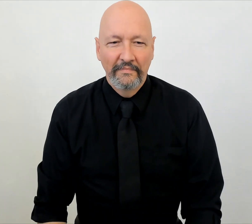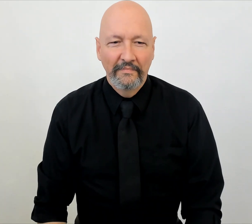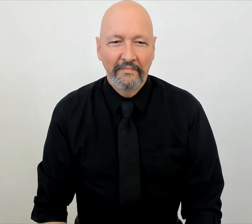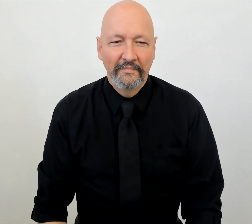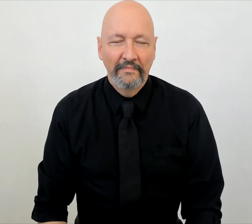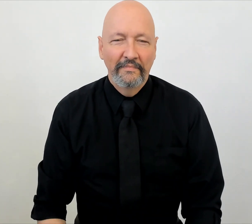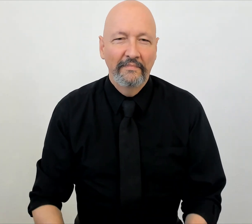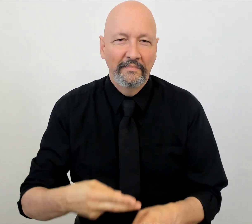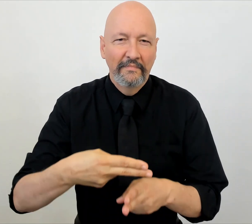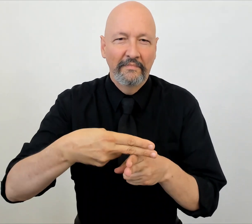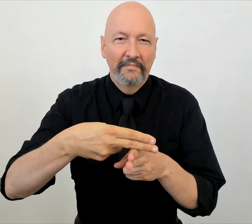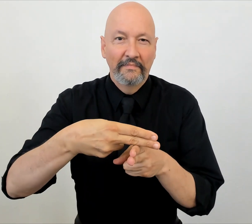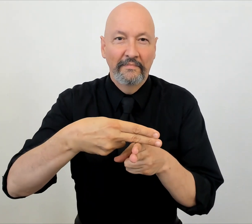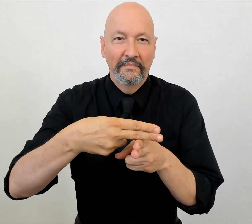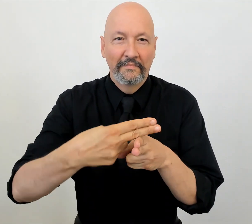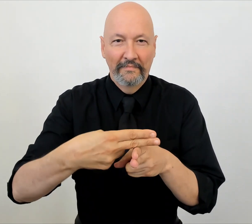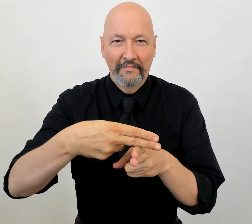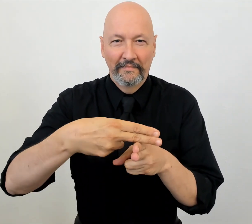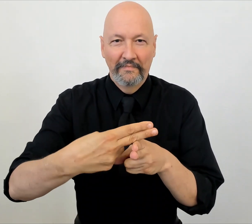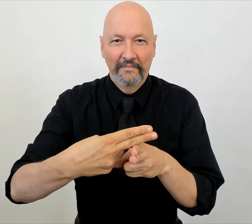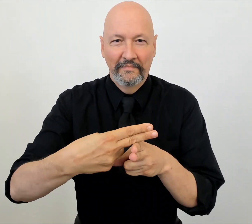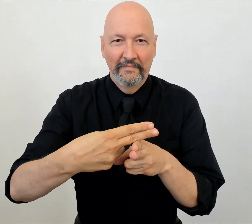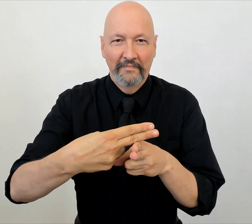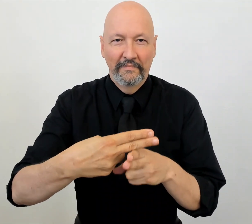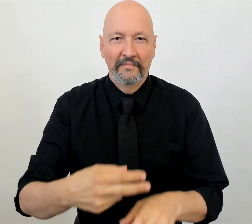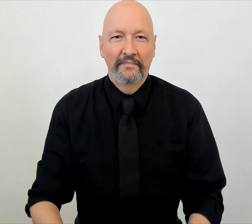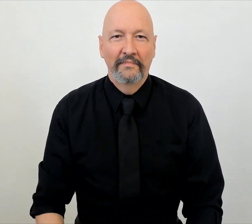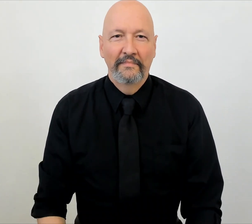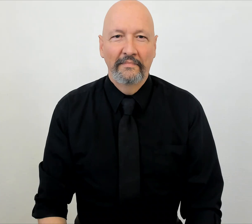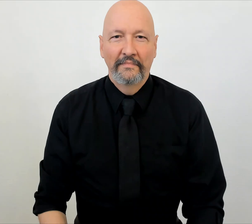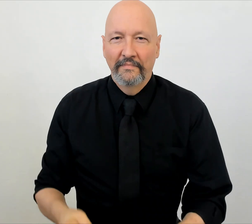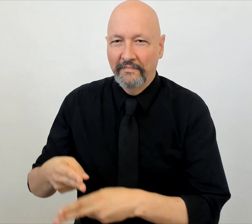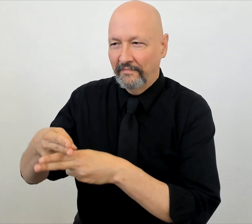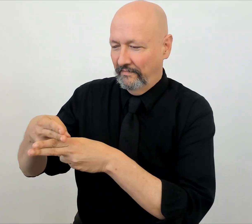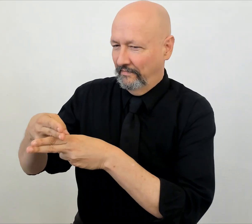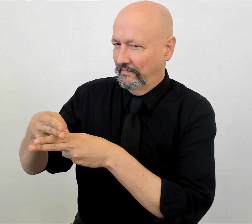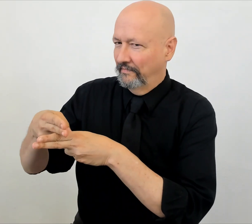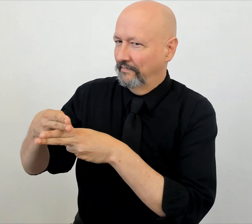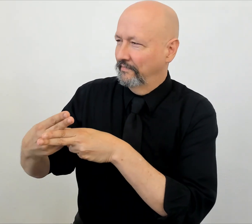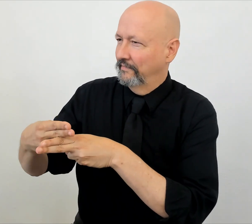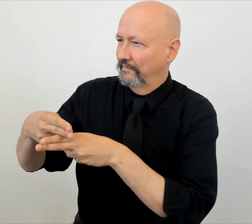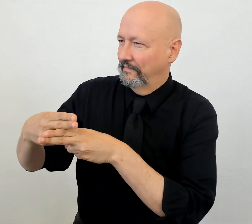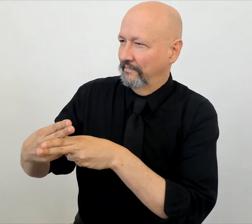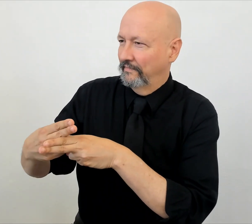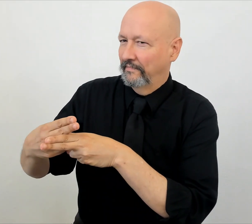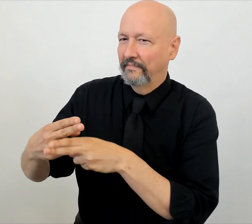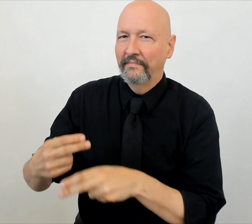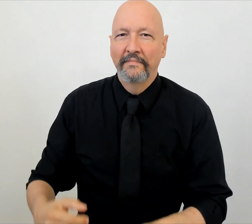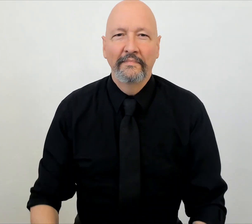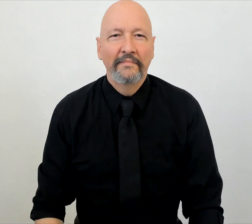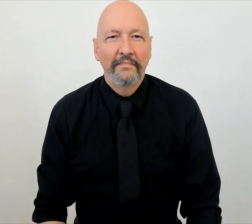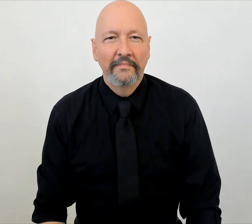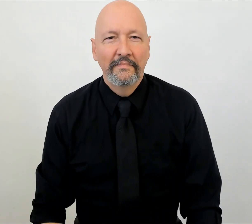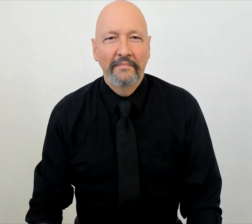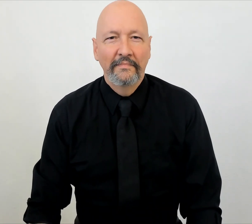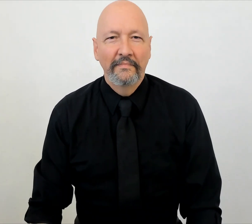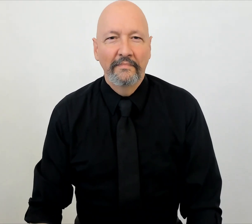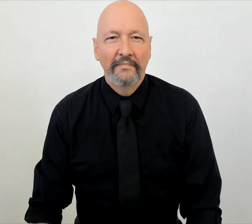The WEIGH sign is a multiple meaning sign.